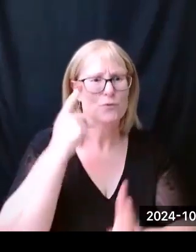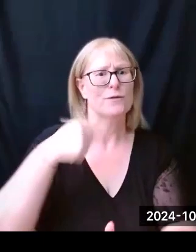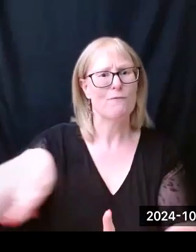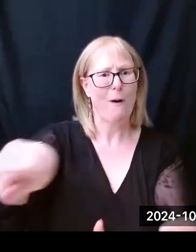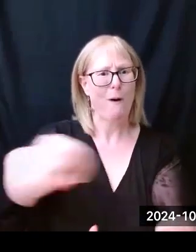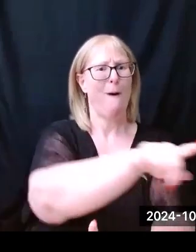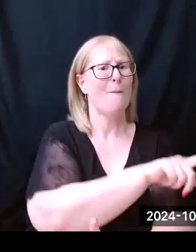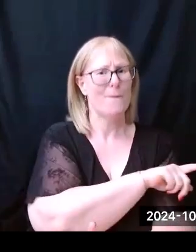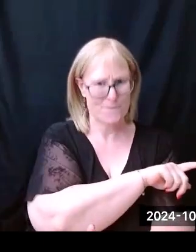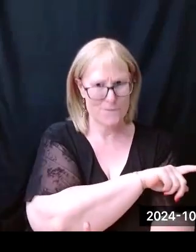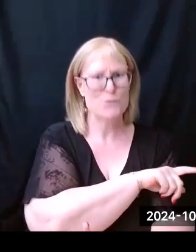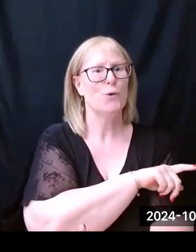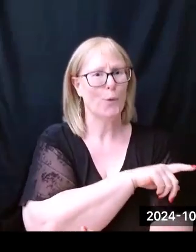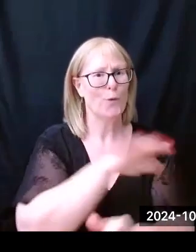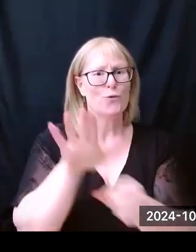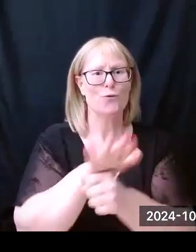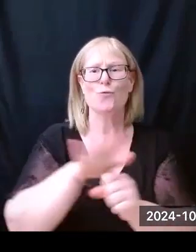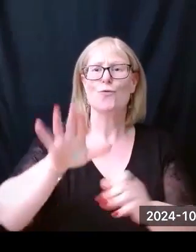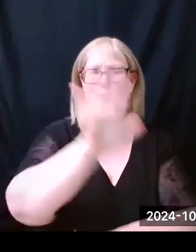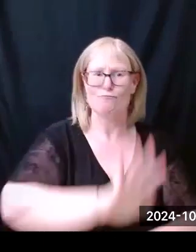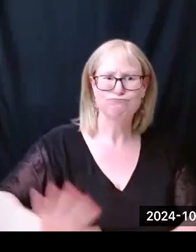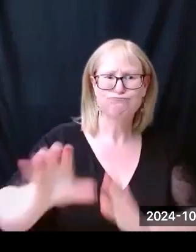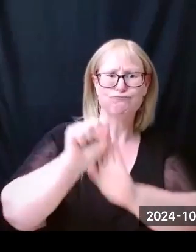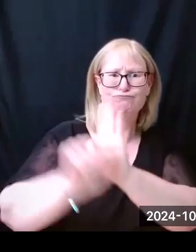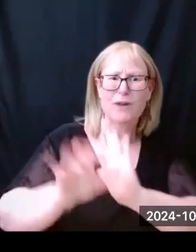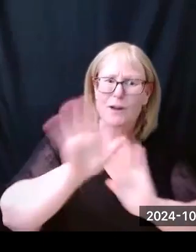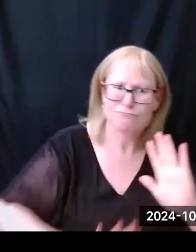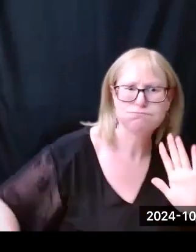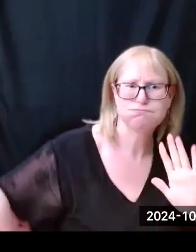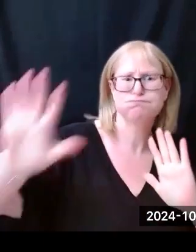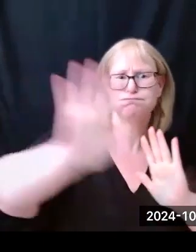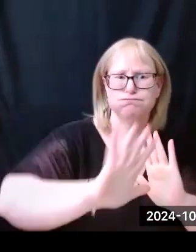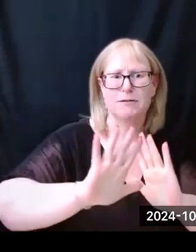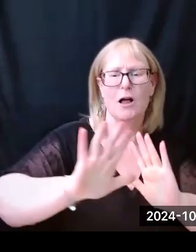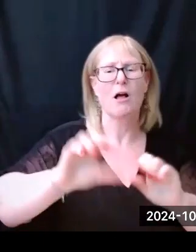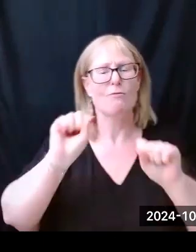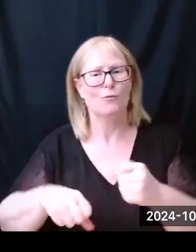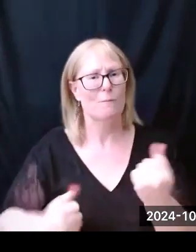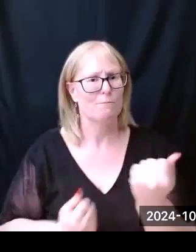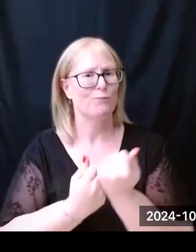That is to make sure that they're supported and they can thrive.